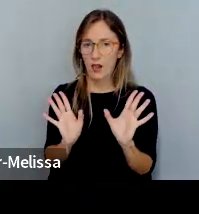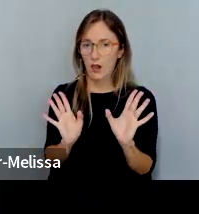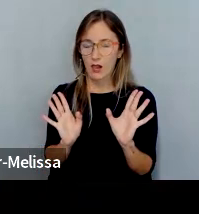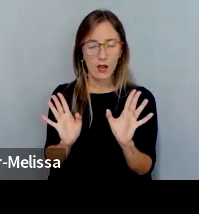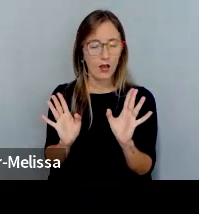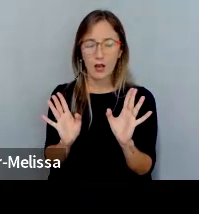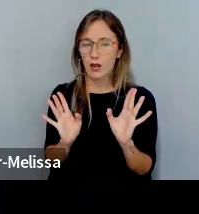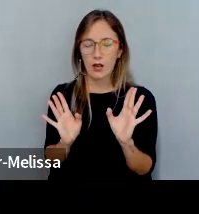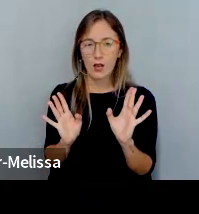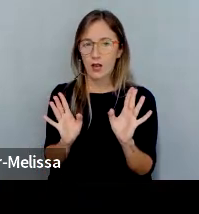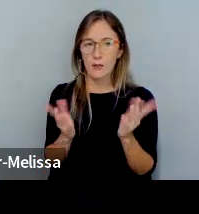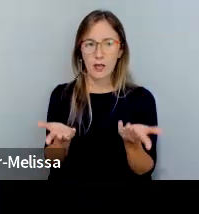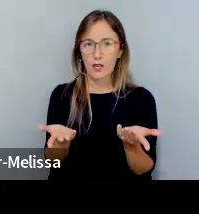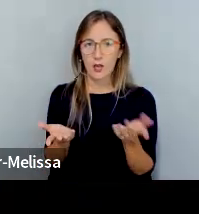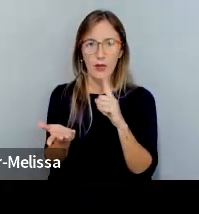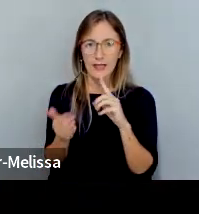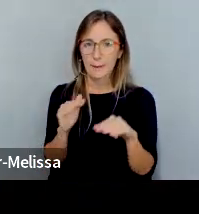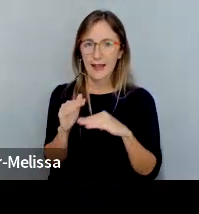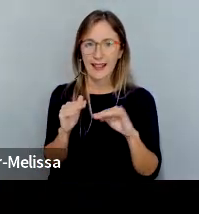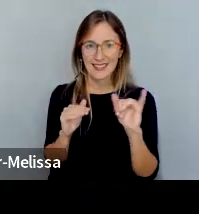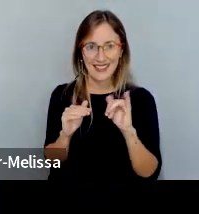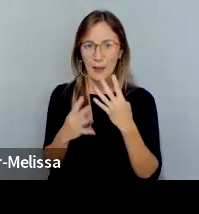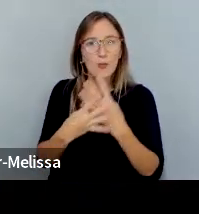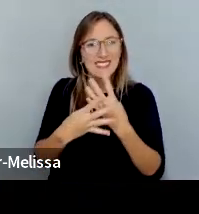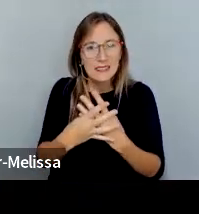you want to jump in and give us the Willowbrook overview?